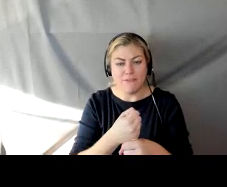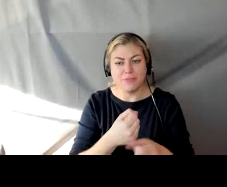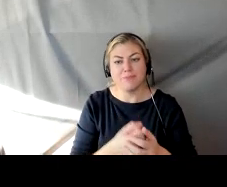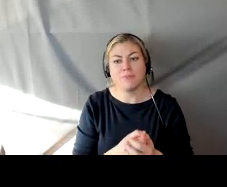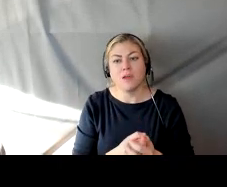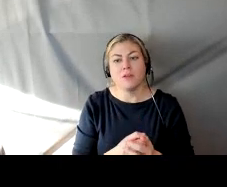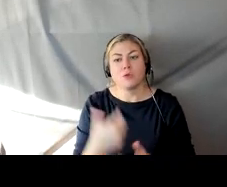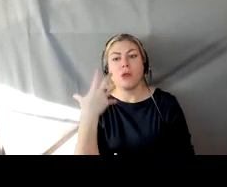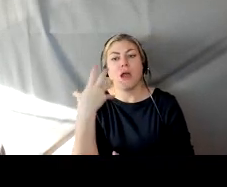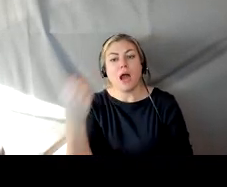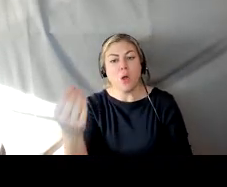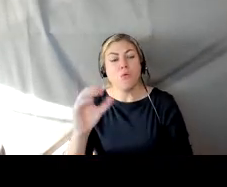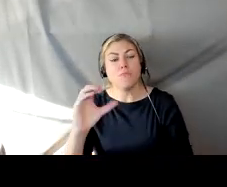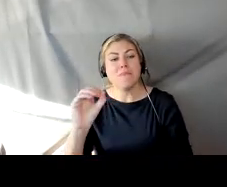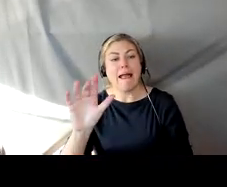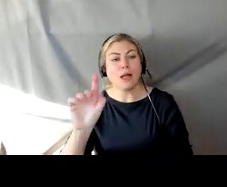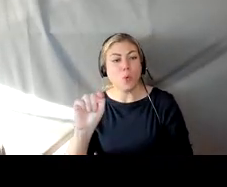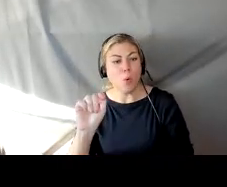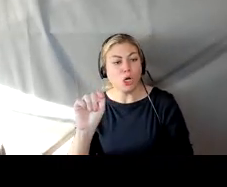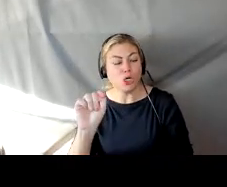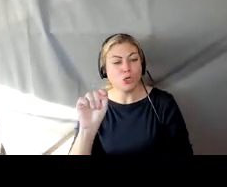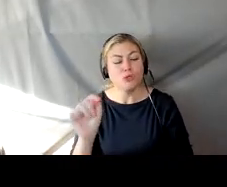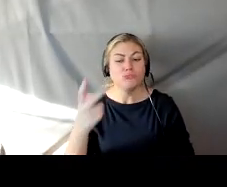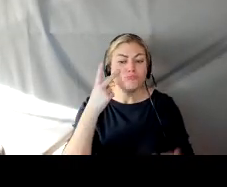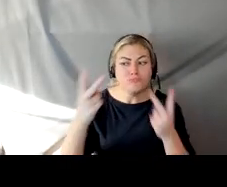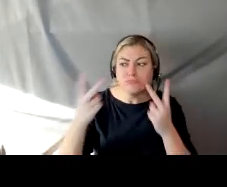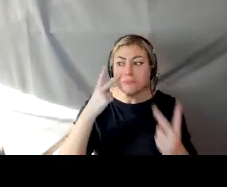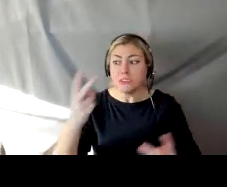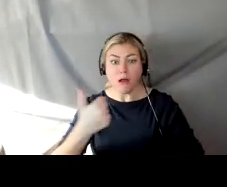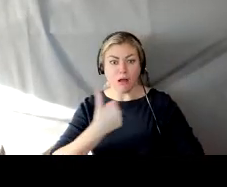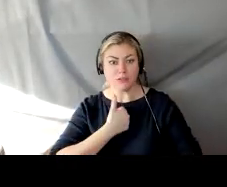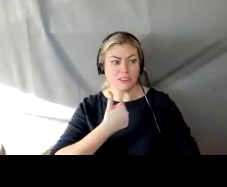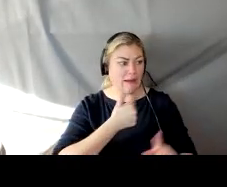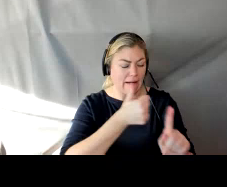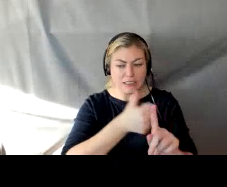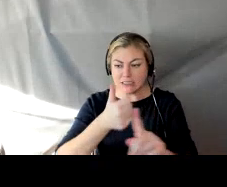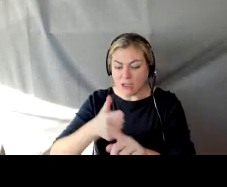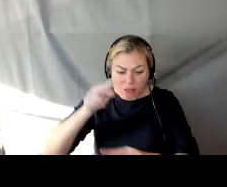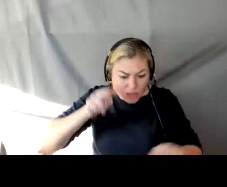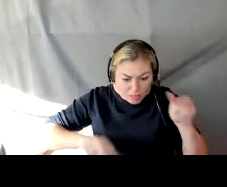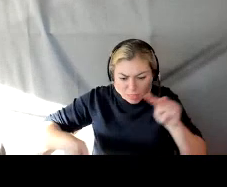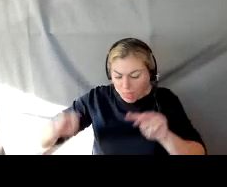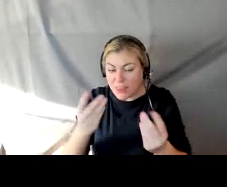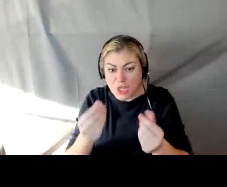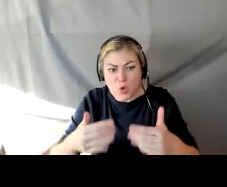to see for ourselves on the ground what and what we might see is those resources.